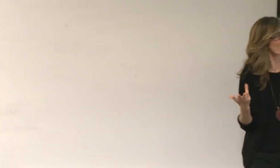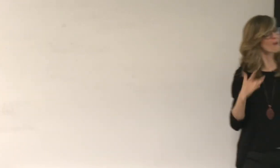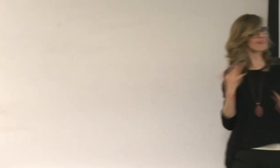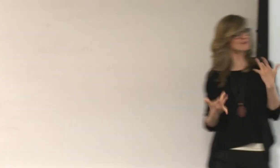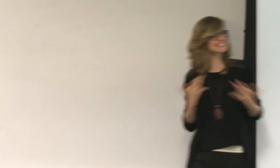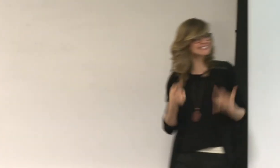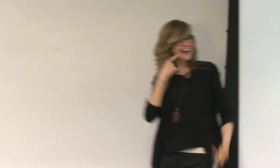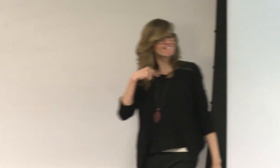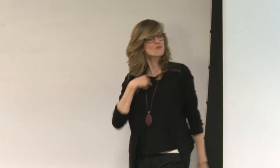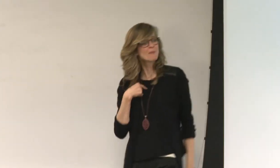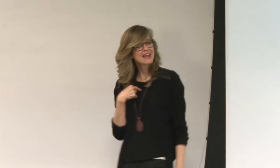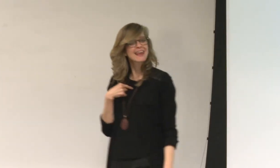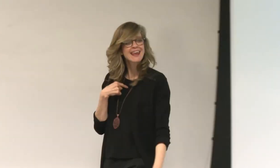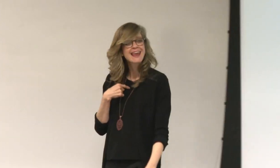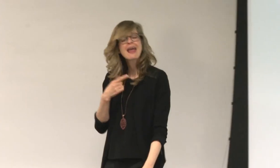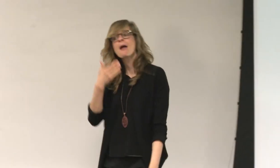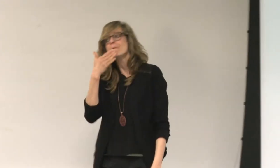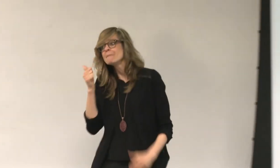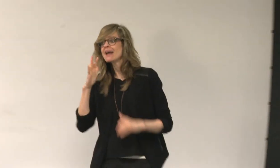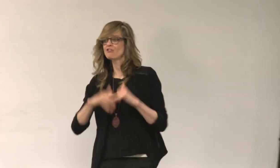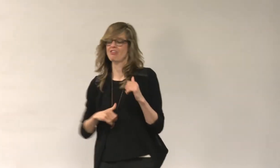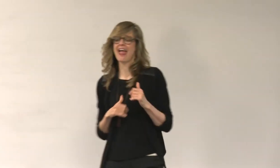AND THE PERSON SAID THAT THEY WERE MIND-BLOWN.